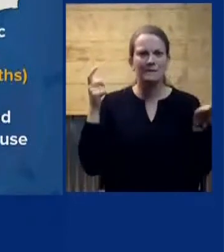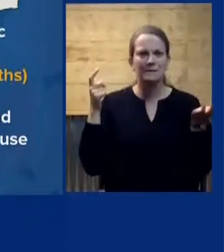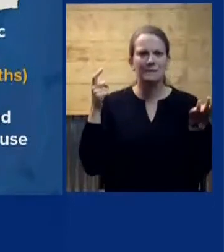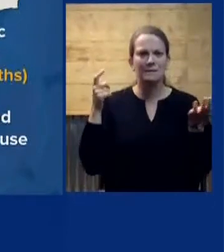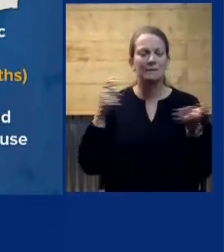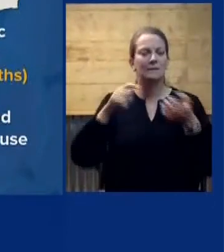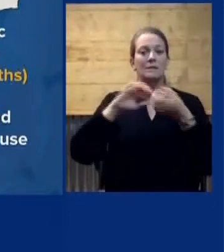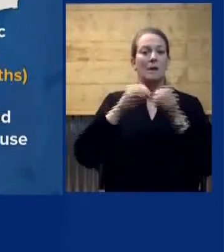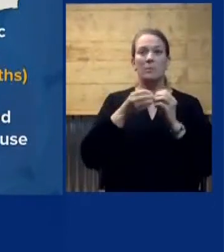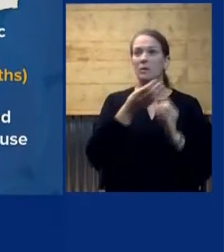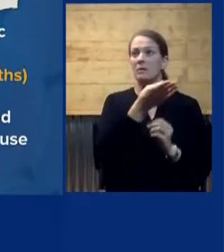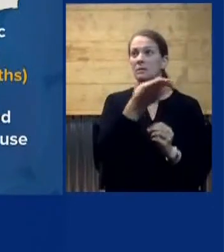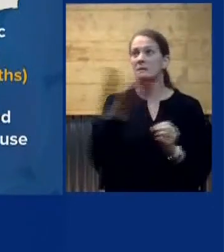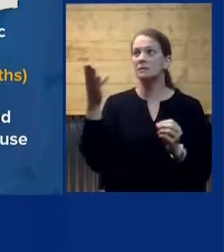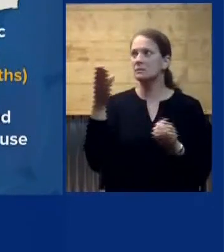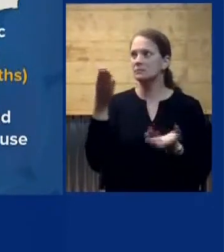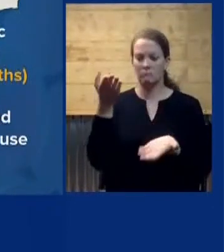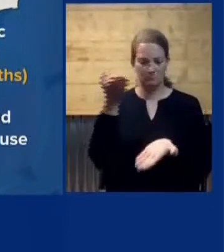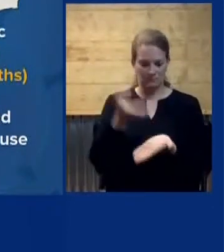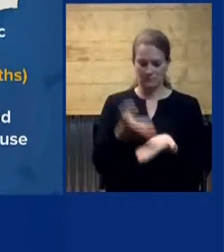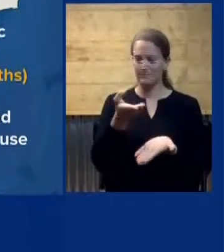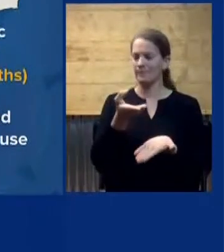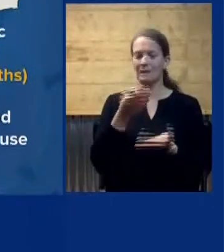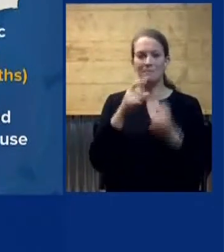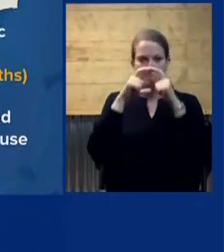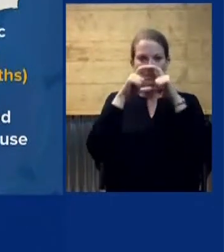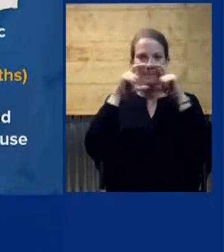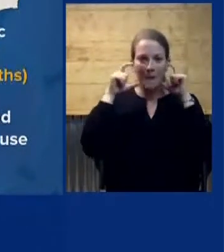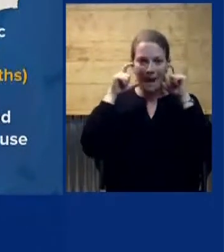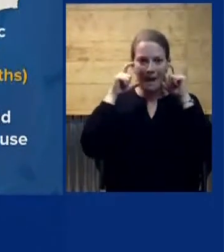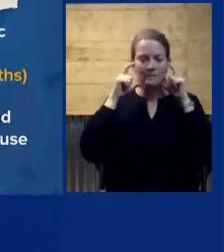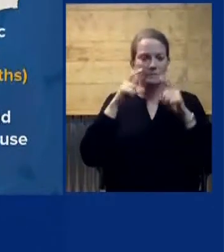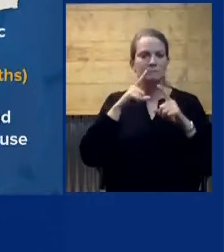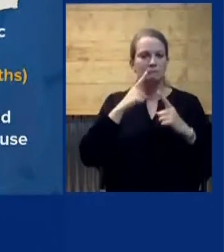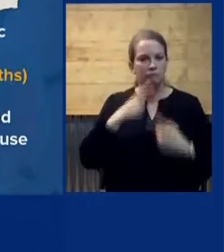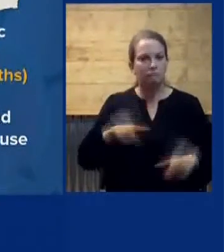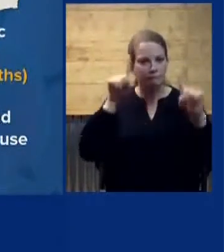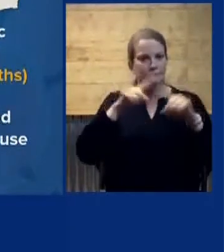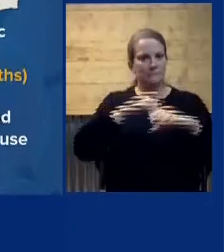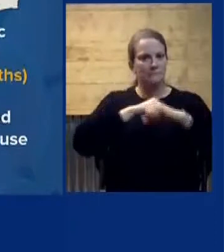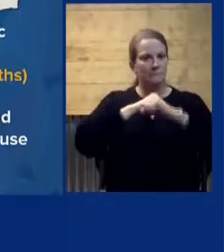AND YOU CAN SAVE 45,000 PEOPLE'S LIVES? WHY WOULDN'T YOU HAVE A MASK